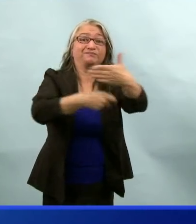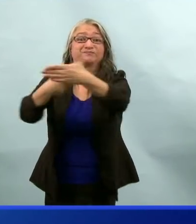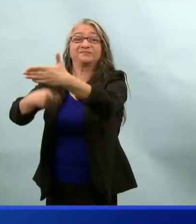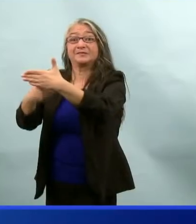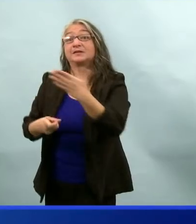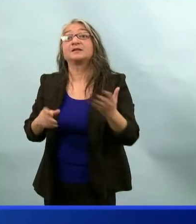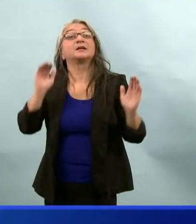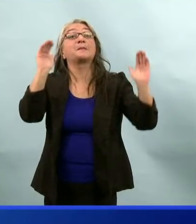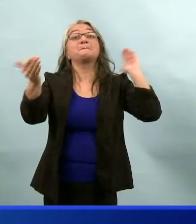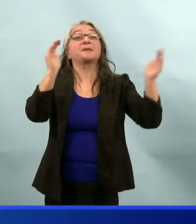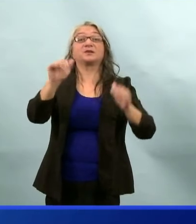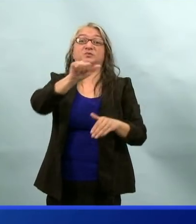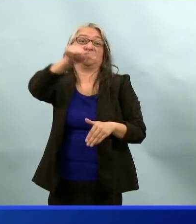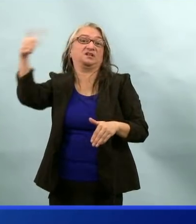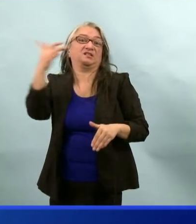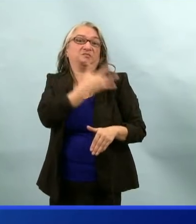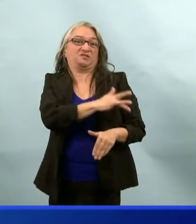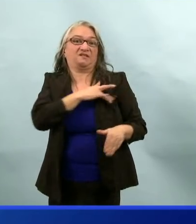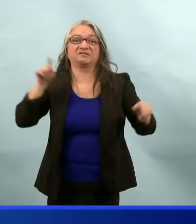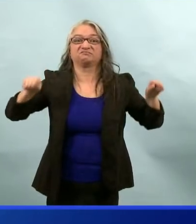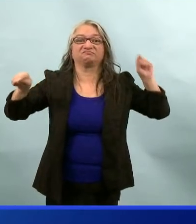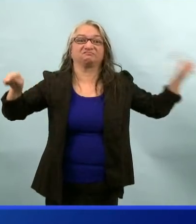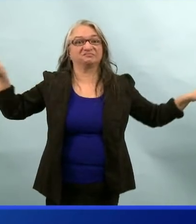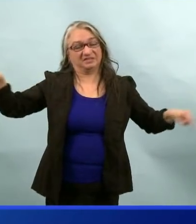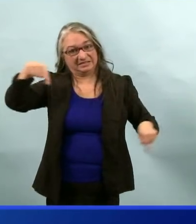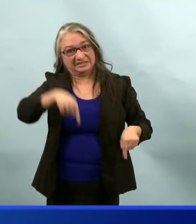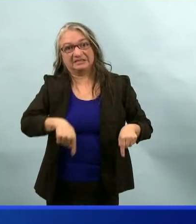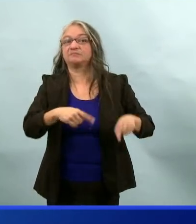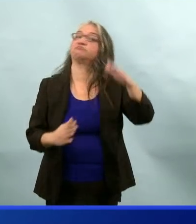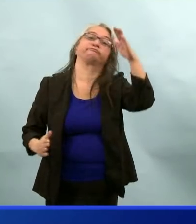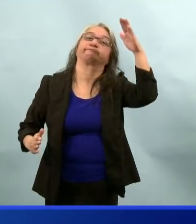could be you know brought forth by the department of justice i don't have those numbers there